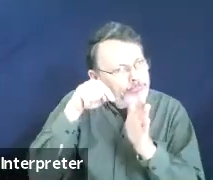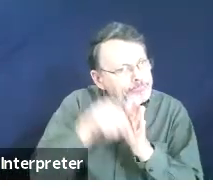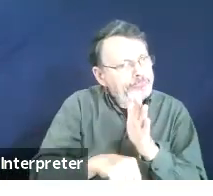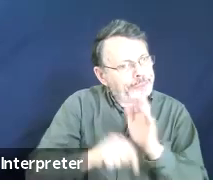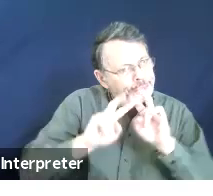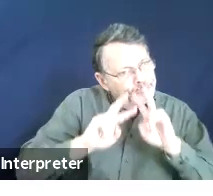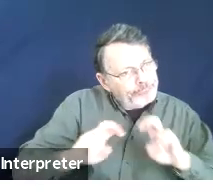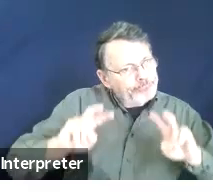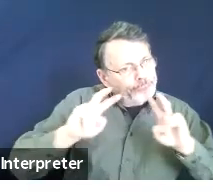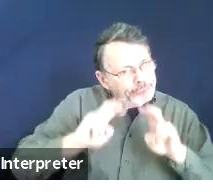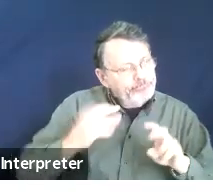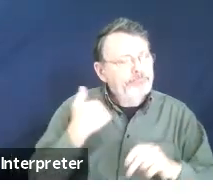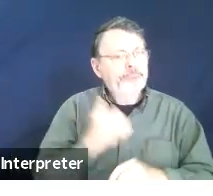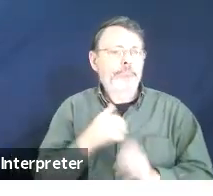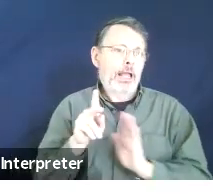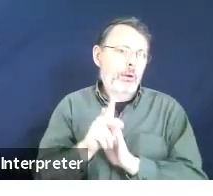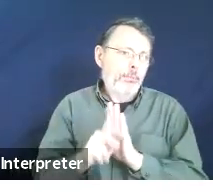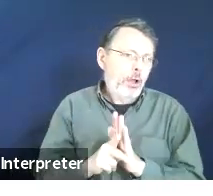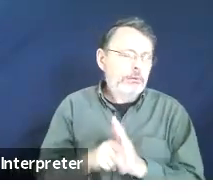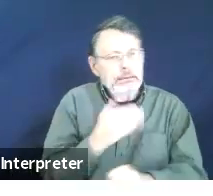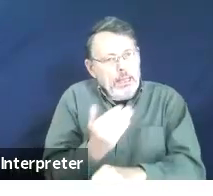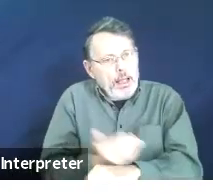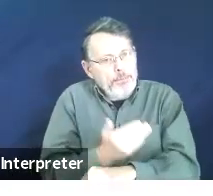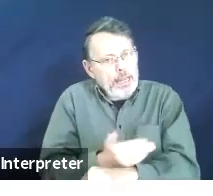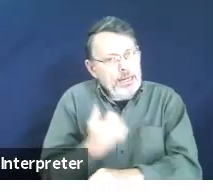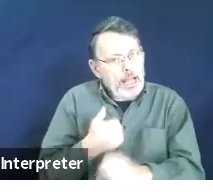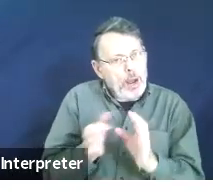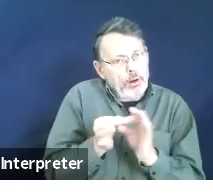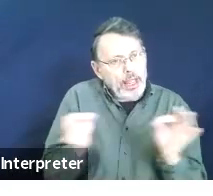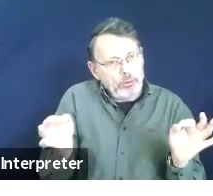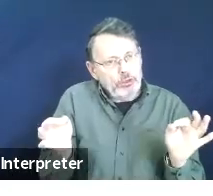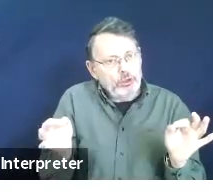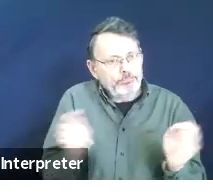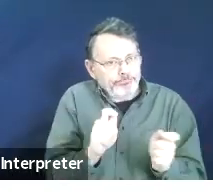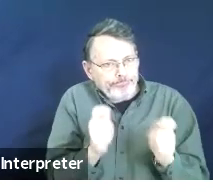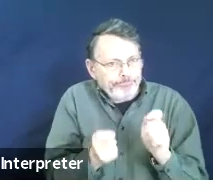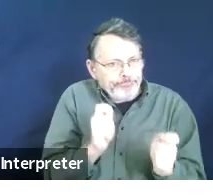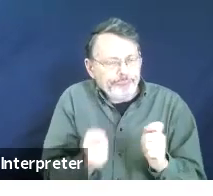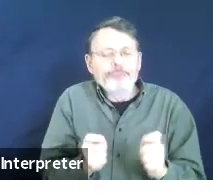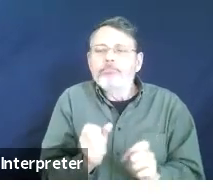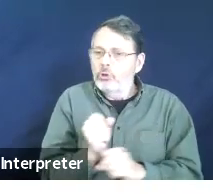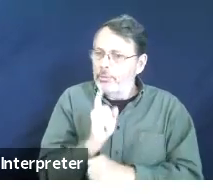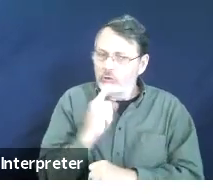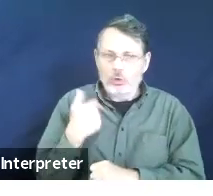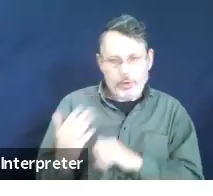of policies, updating some of the language, and making sure that we're addressing accessibility